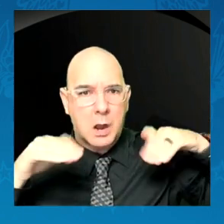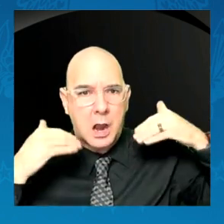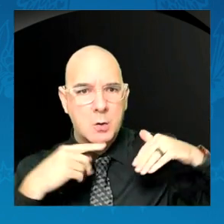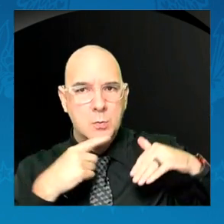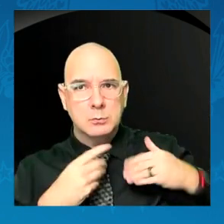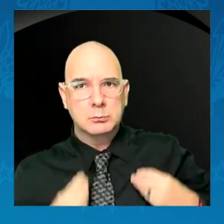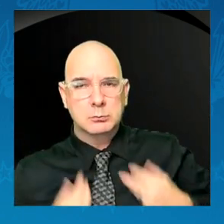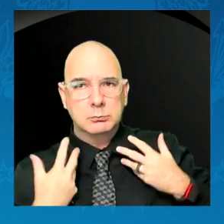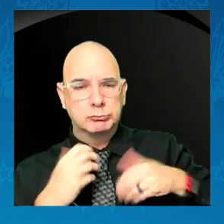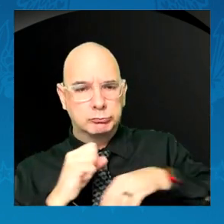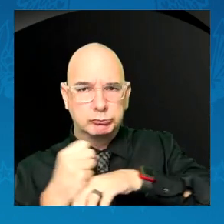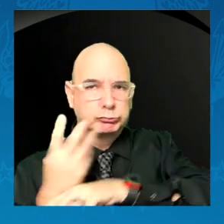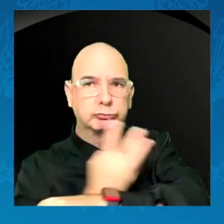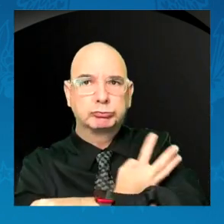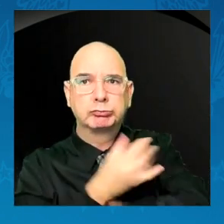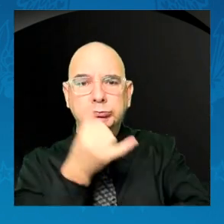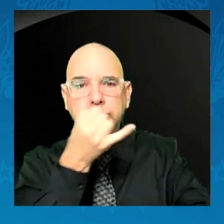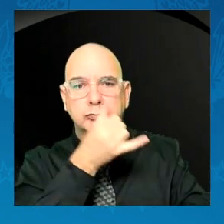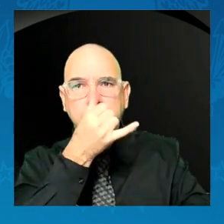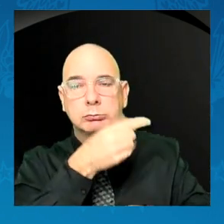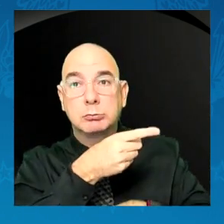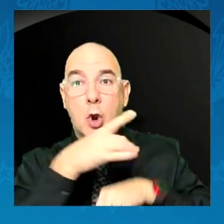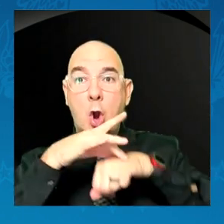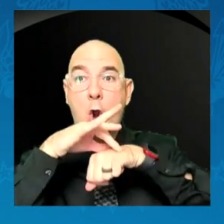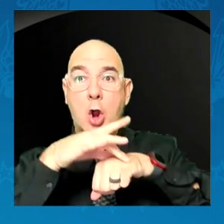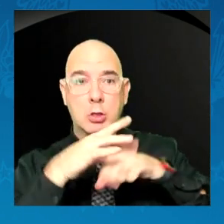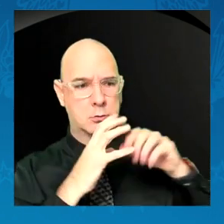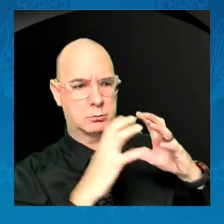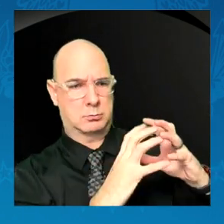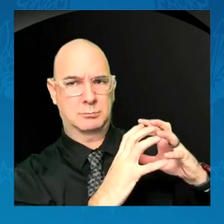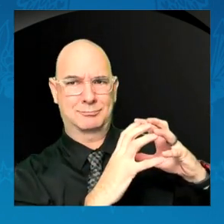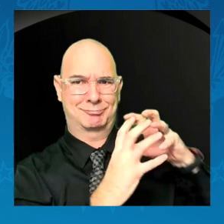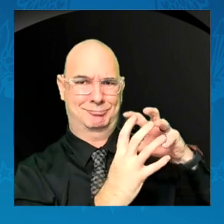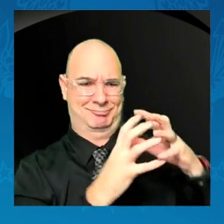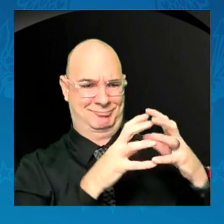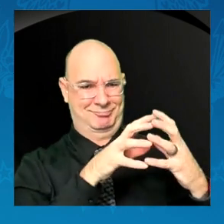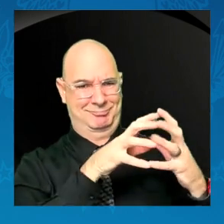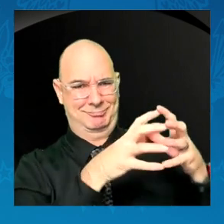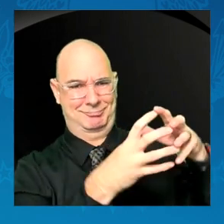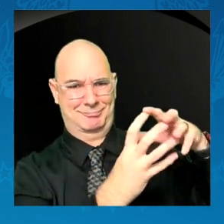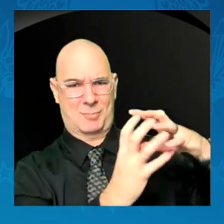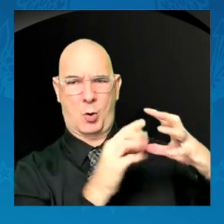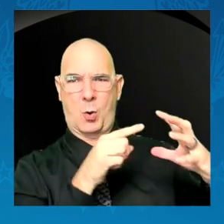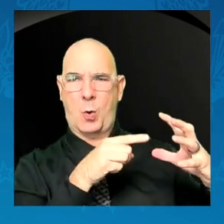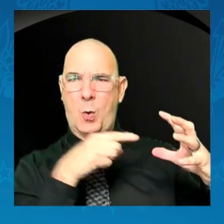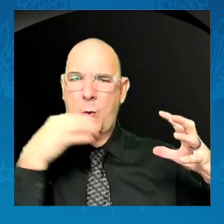just floating there in the blackness of space, and you immediately get this sense